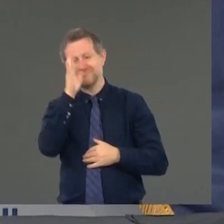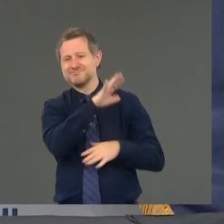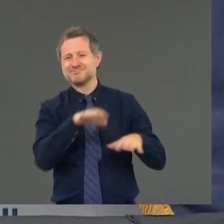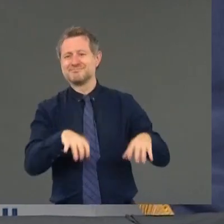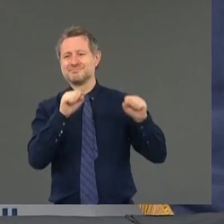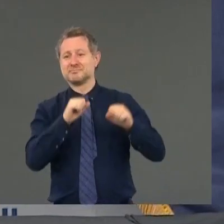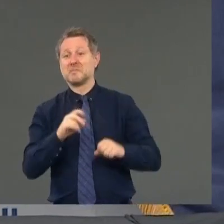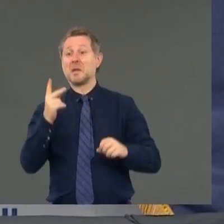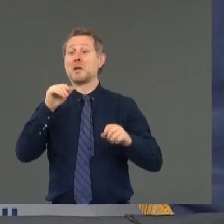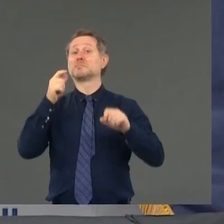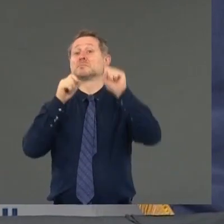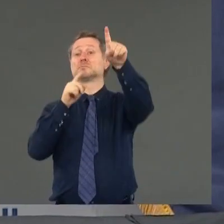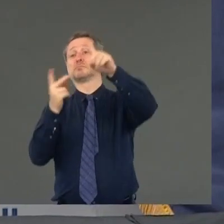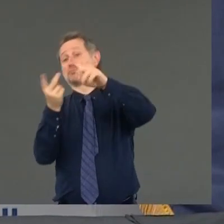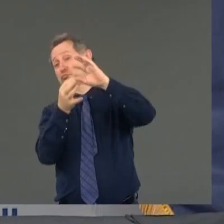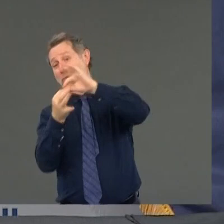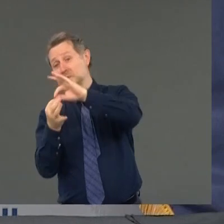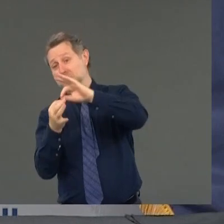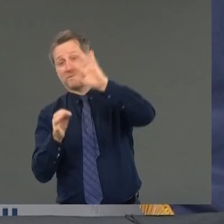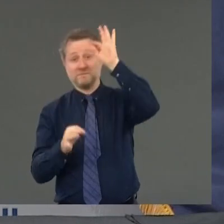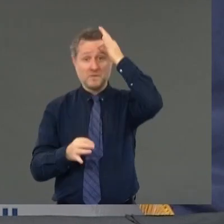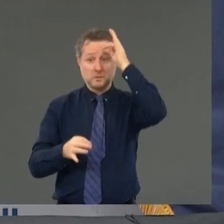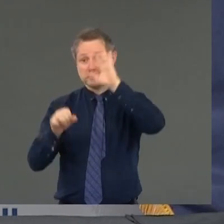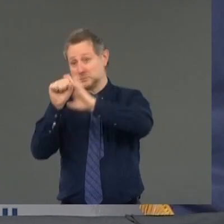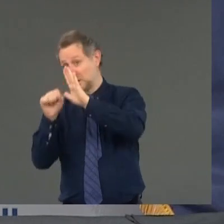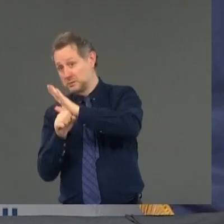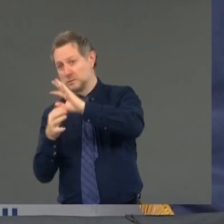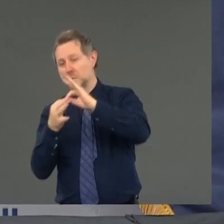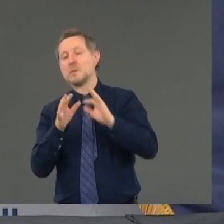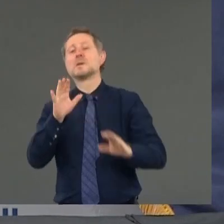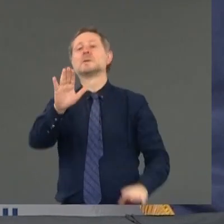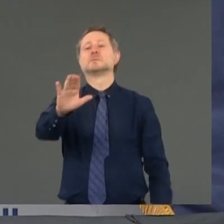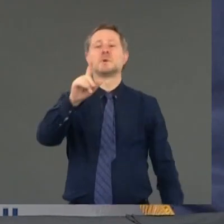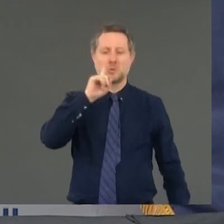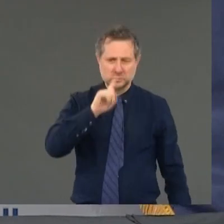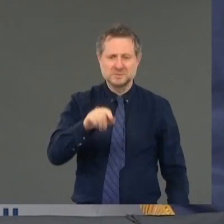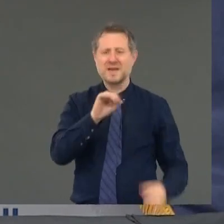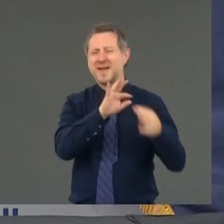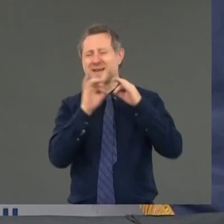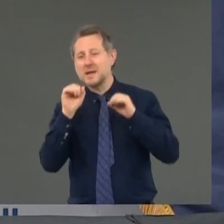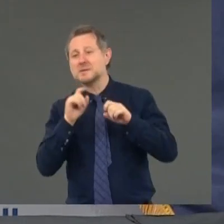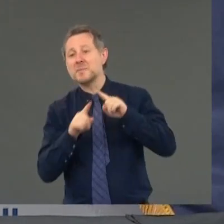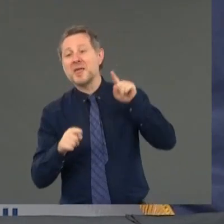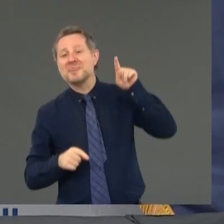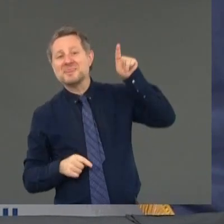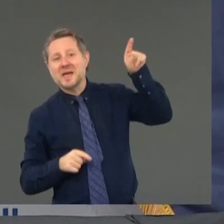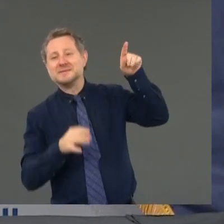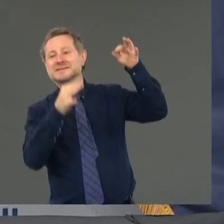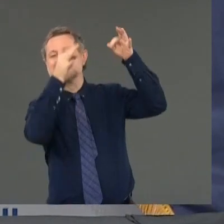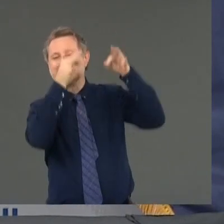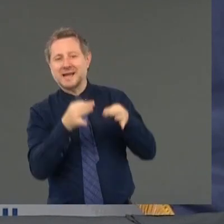STATE -- THE STATE DOES NOT DO CUSTOMS BORDER PASSPORT CONTROL. THAT'S THE FEDERAL. Reporter: IS THERE ANY